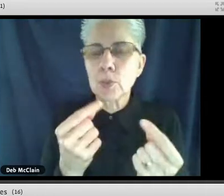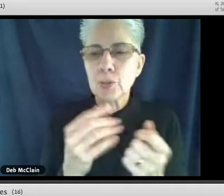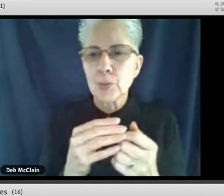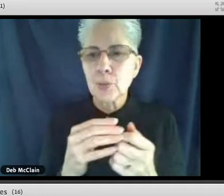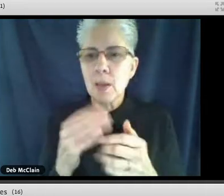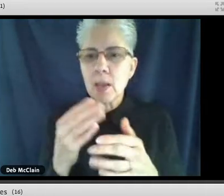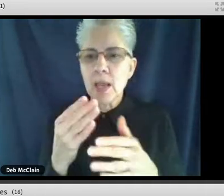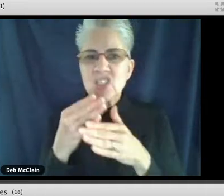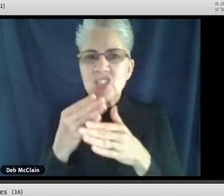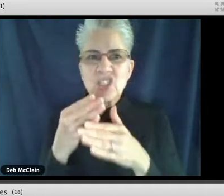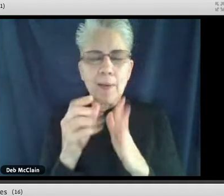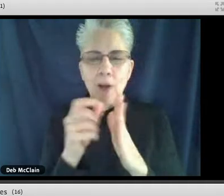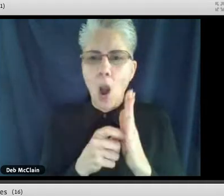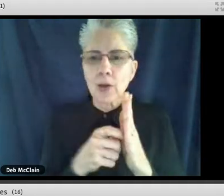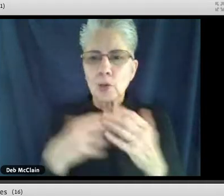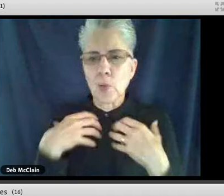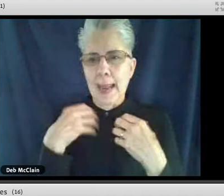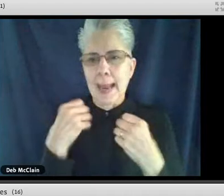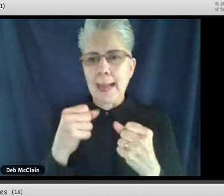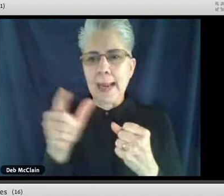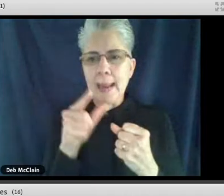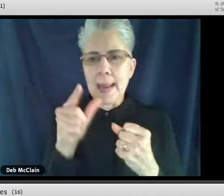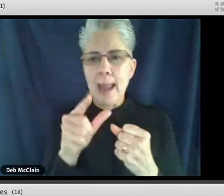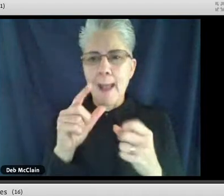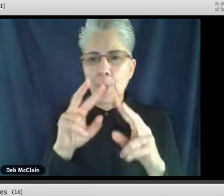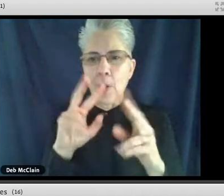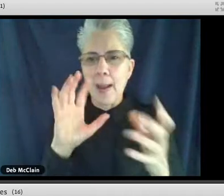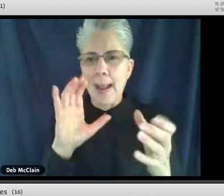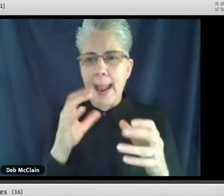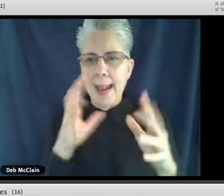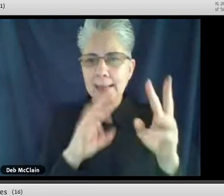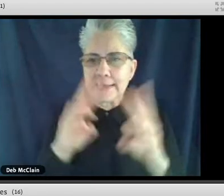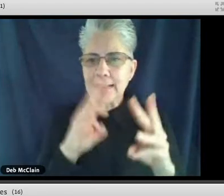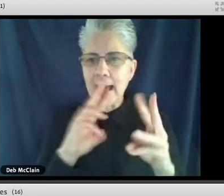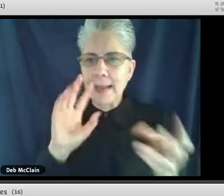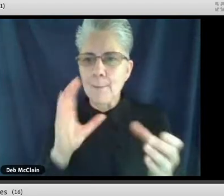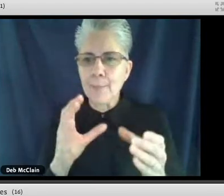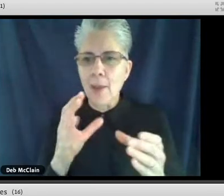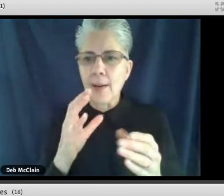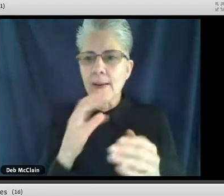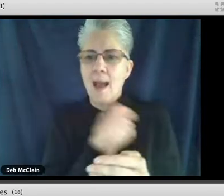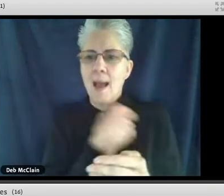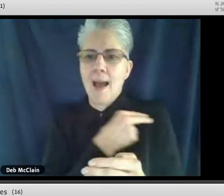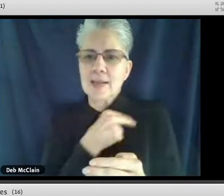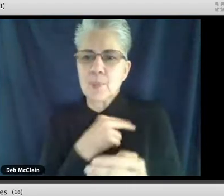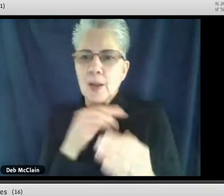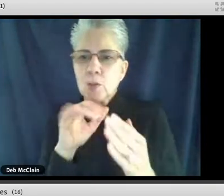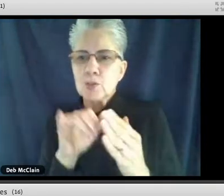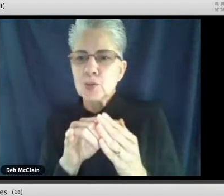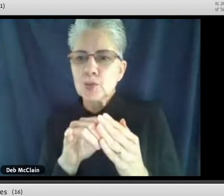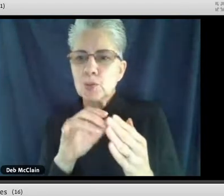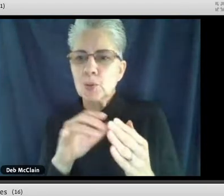"Healing Library Anxiety: How Comparing Libraries to Hospitals Can Improve Service to Multicultural Populations." That's excellent.